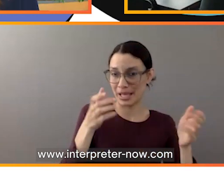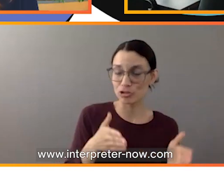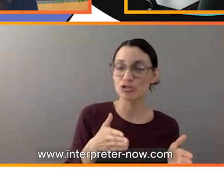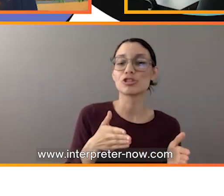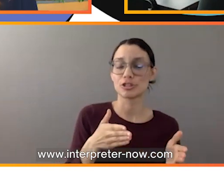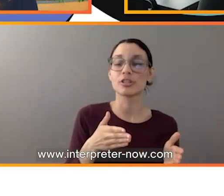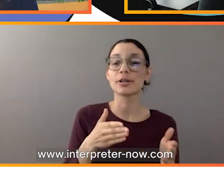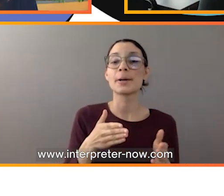Pattern-matching is all about bias.